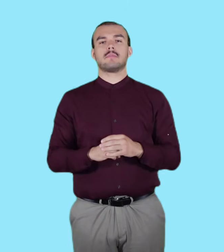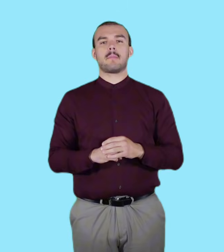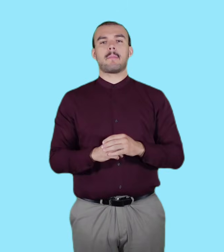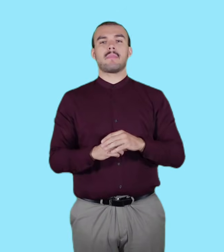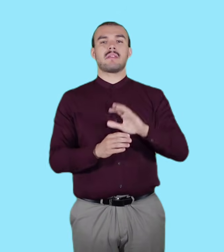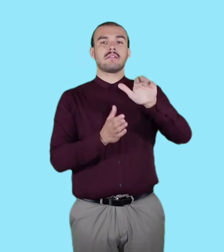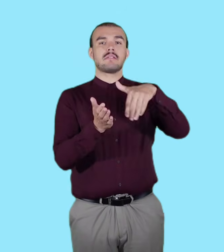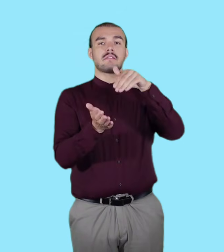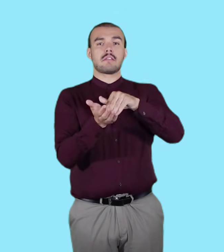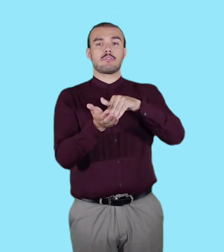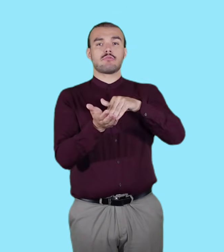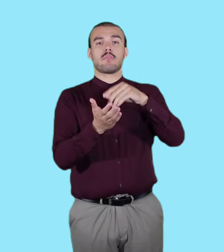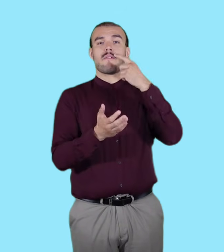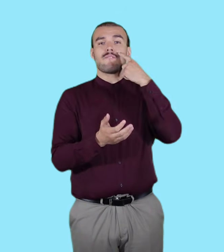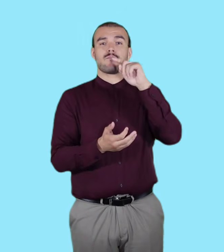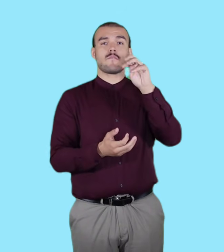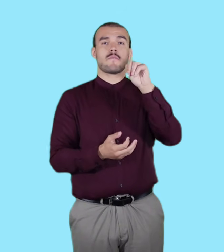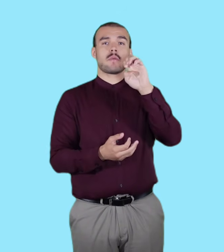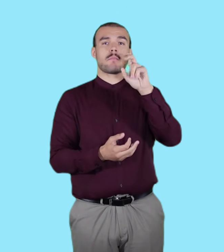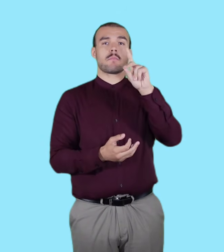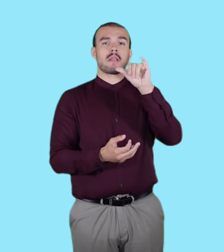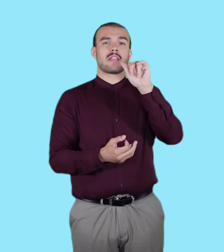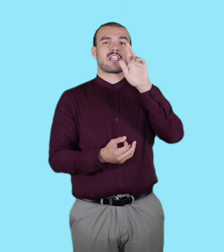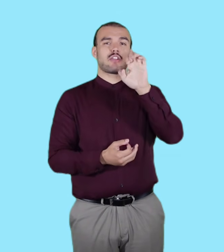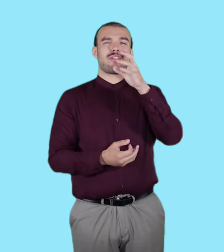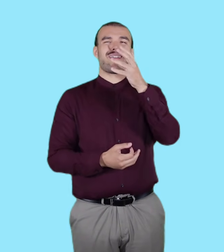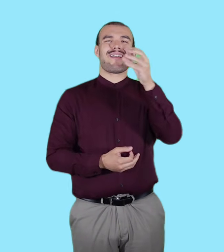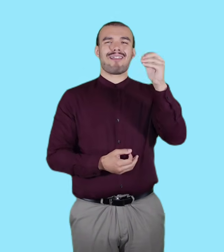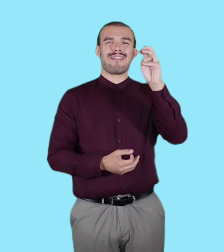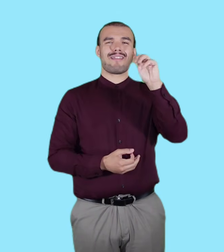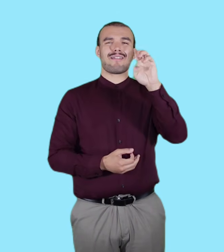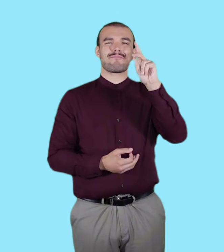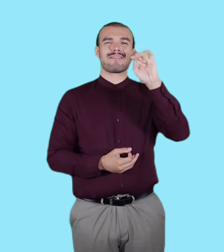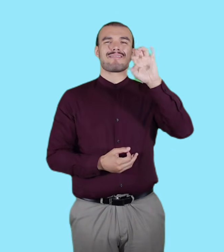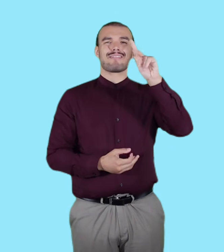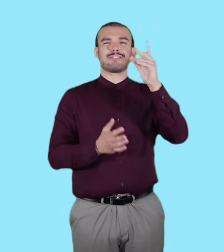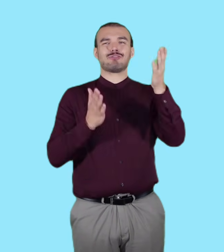the Centers for Medicare and Medicaid Services,